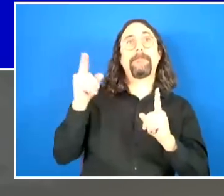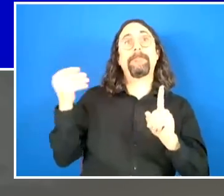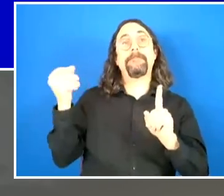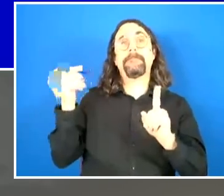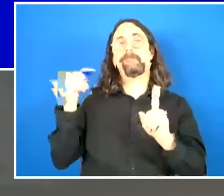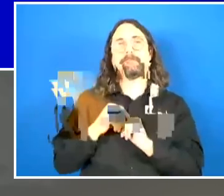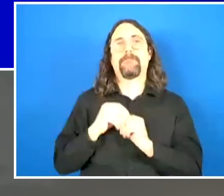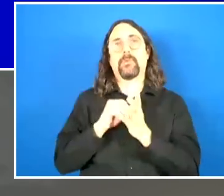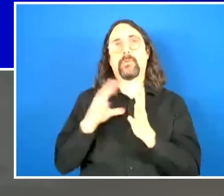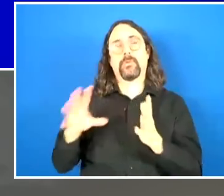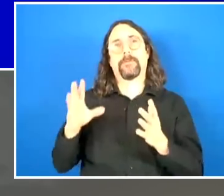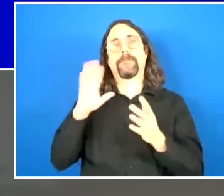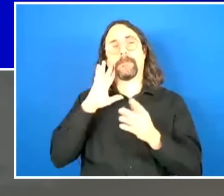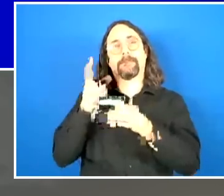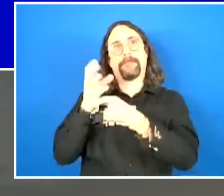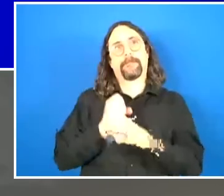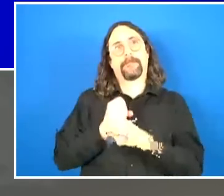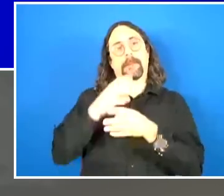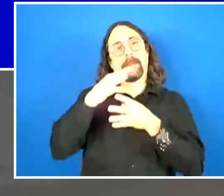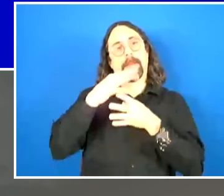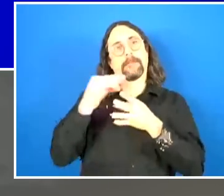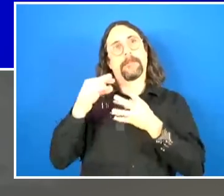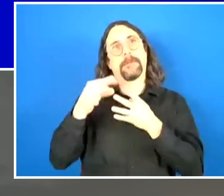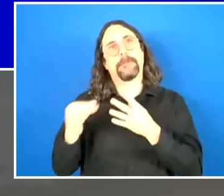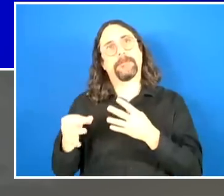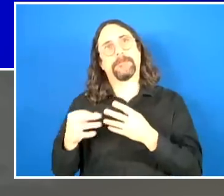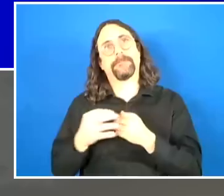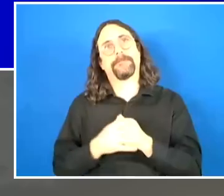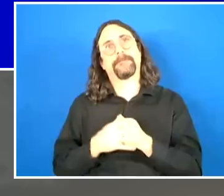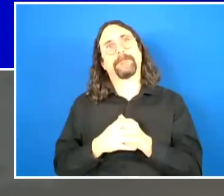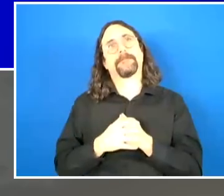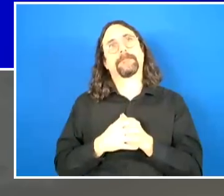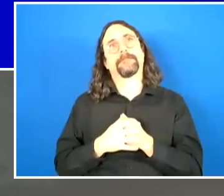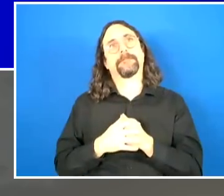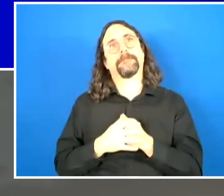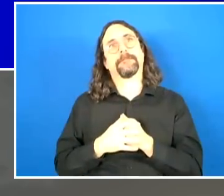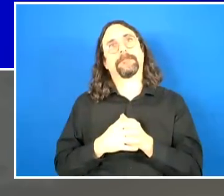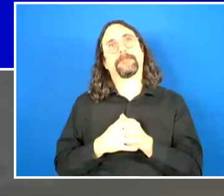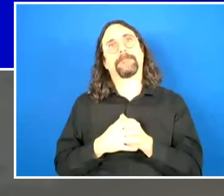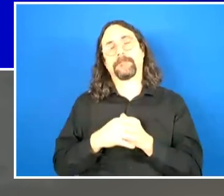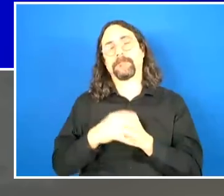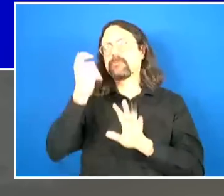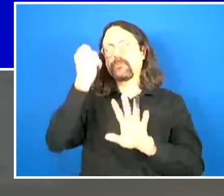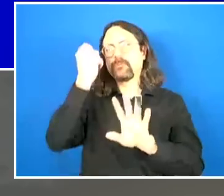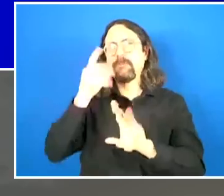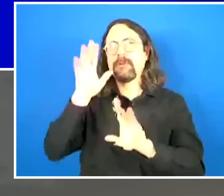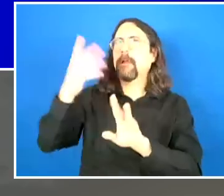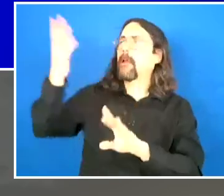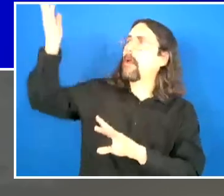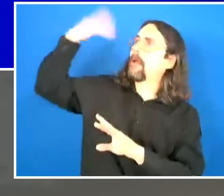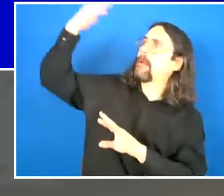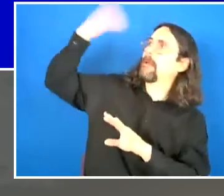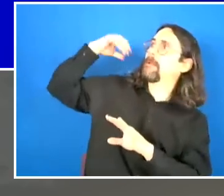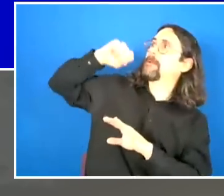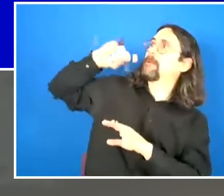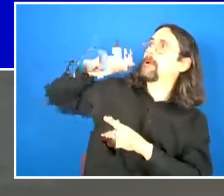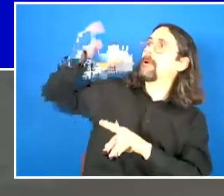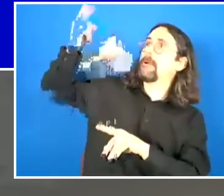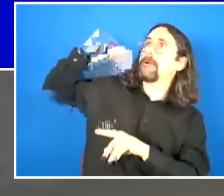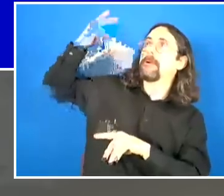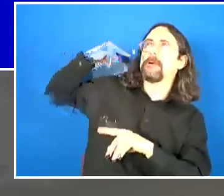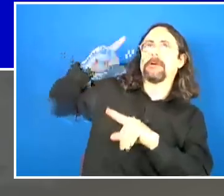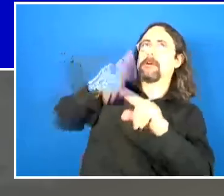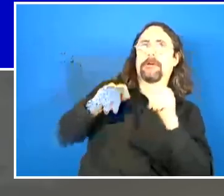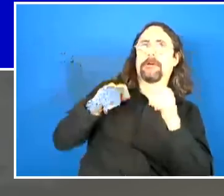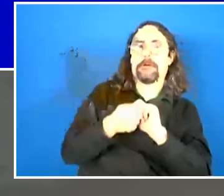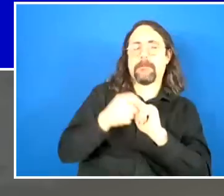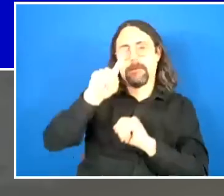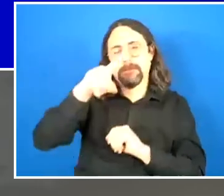HAVE THE OPTION